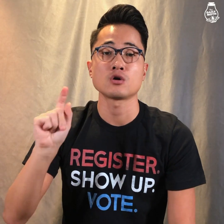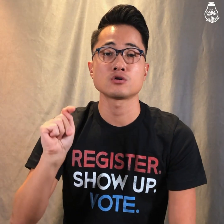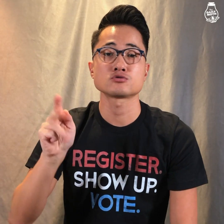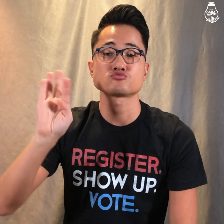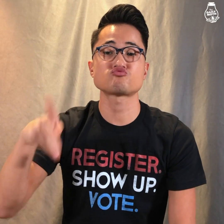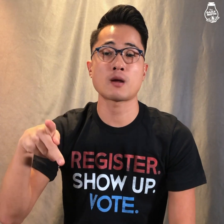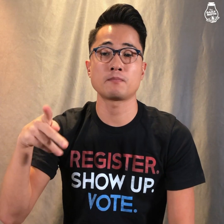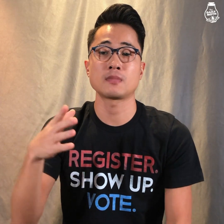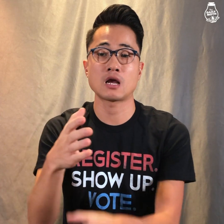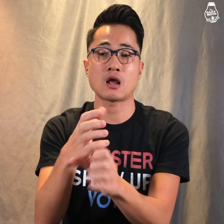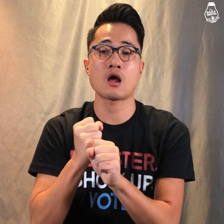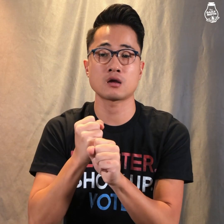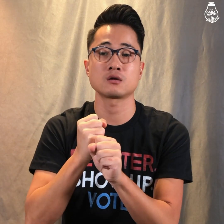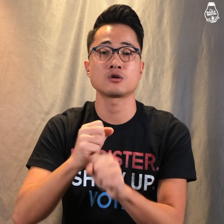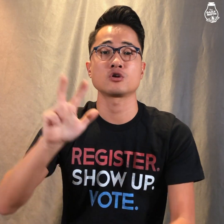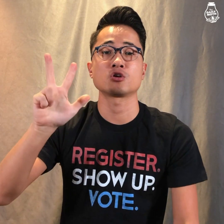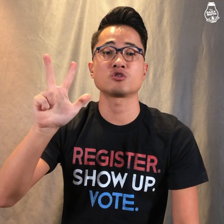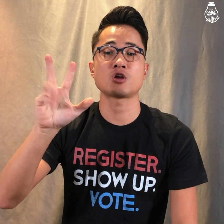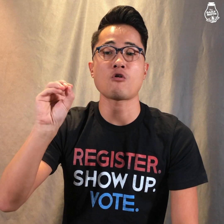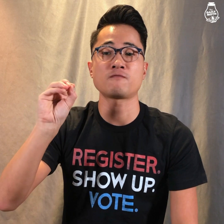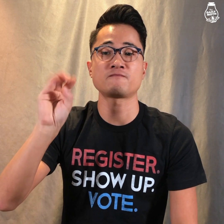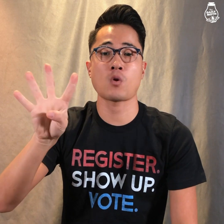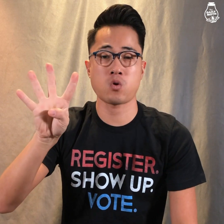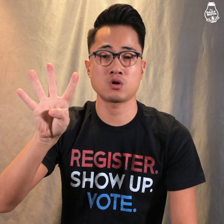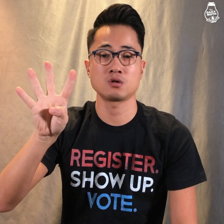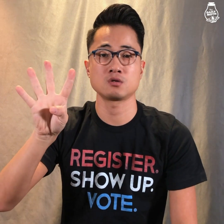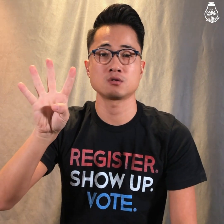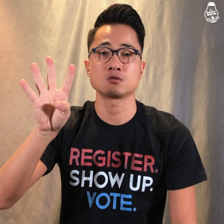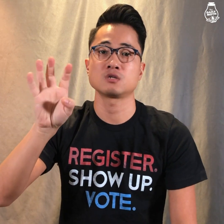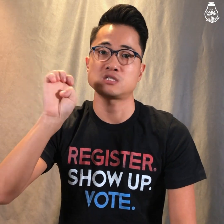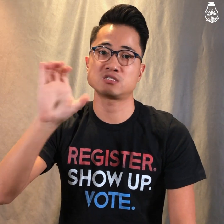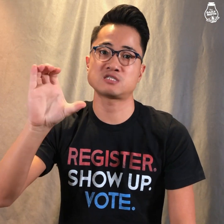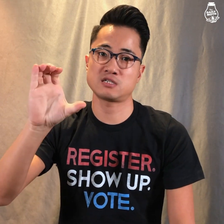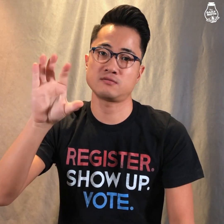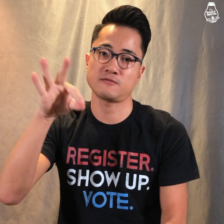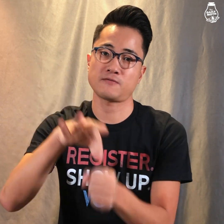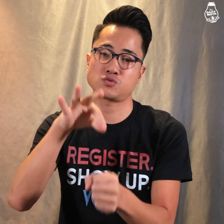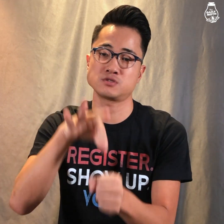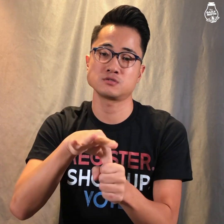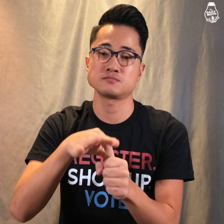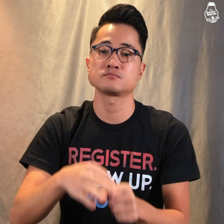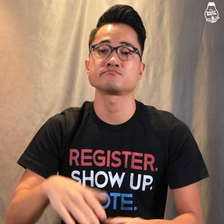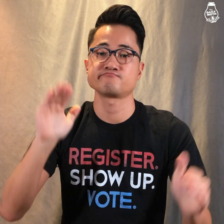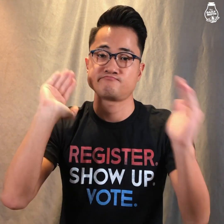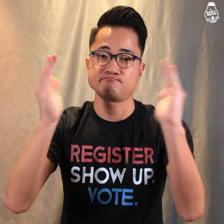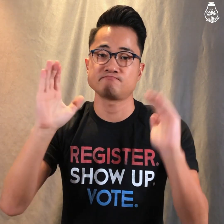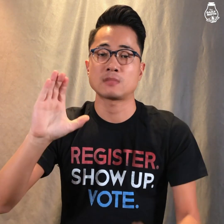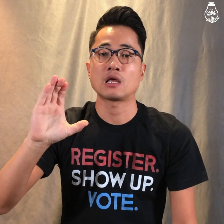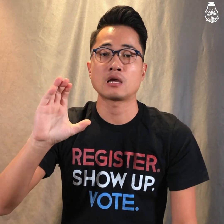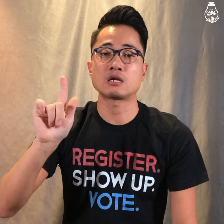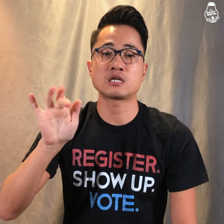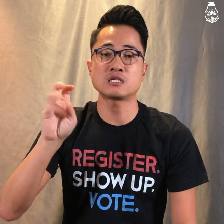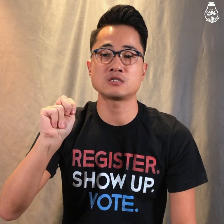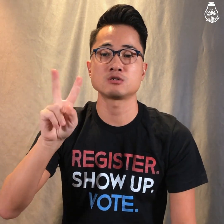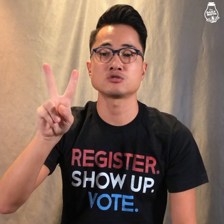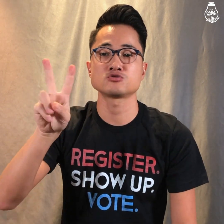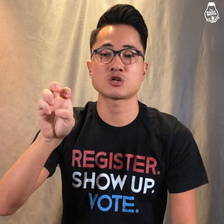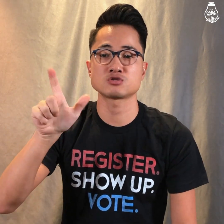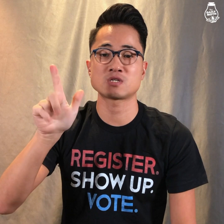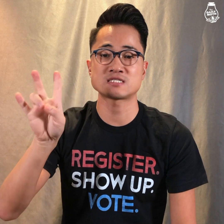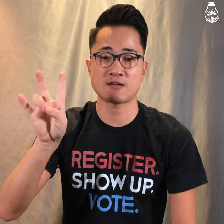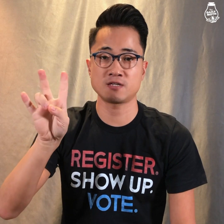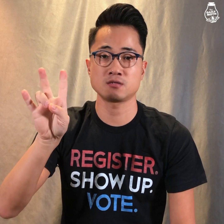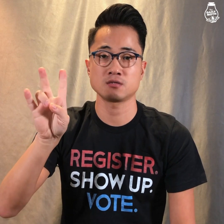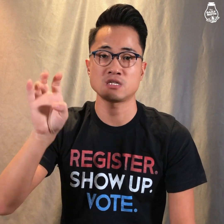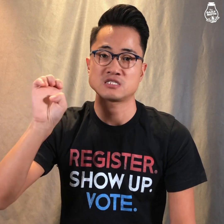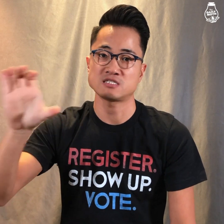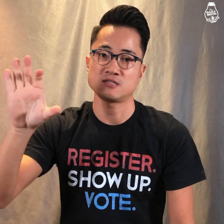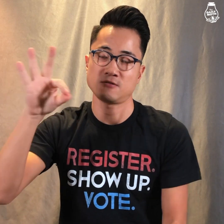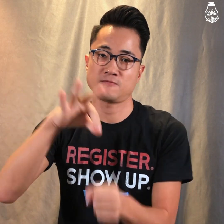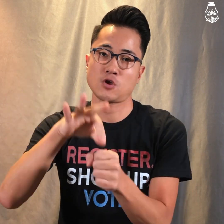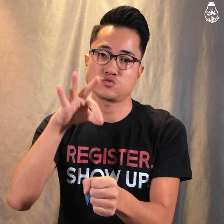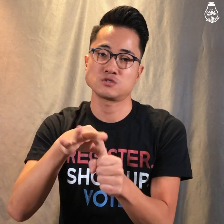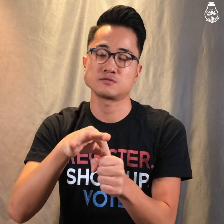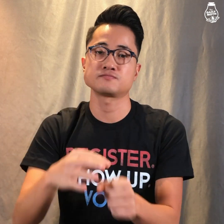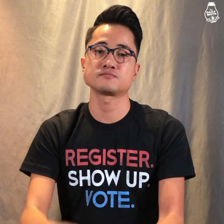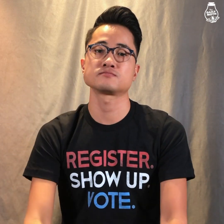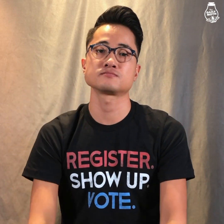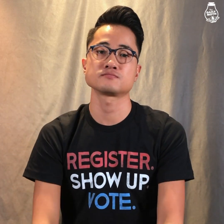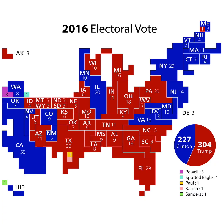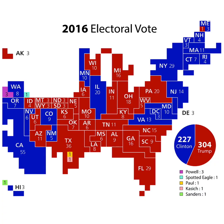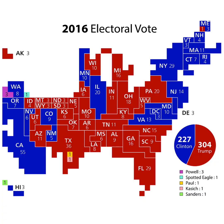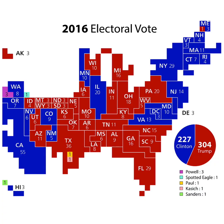Trump received 304 electoral votes to Clinton's 227.